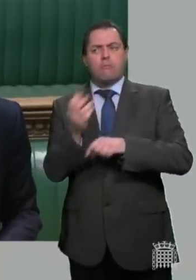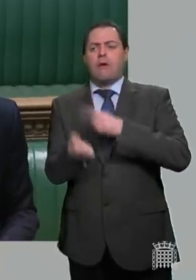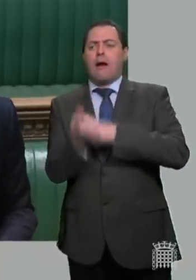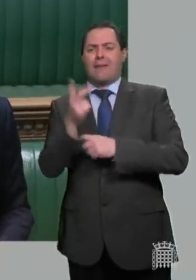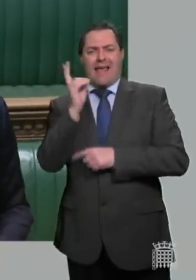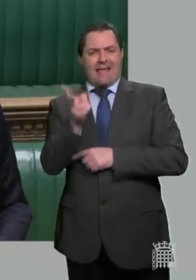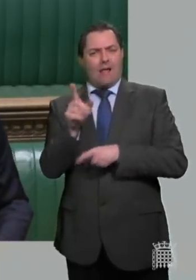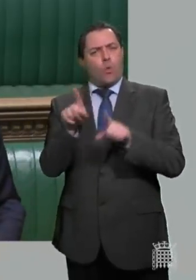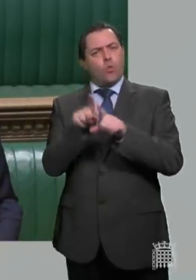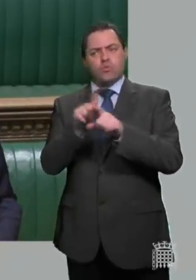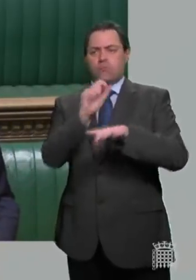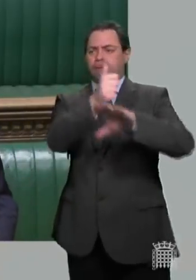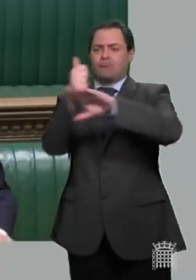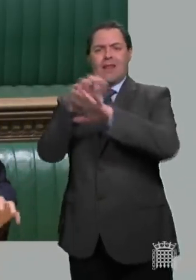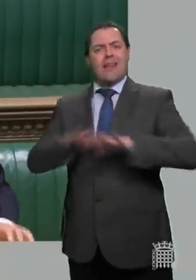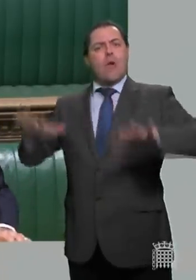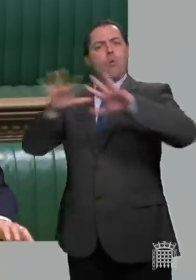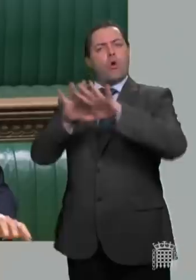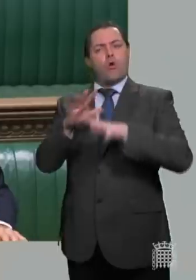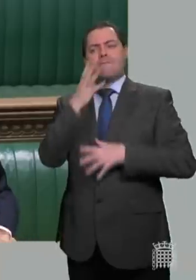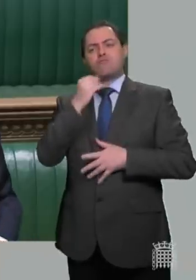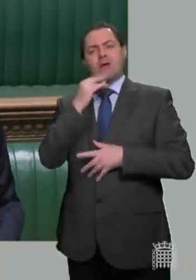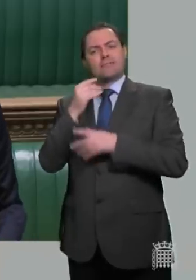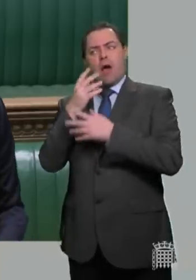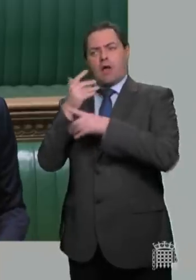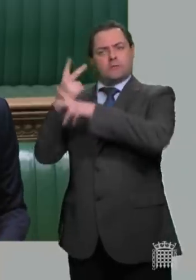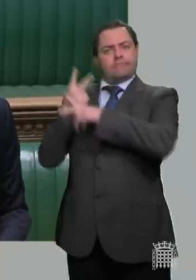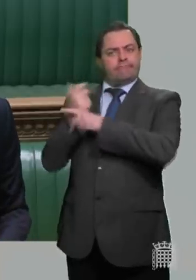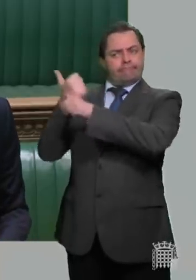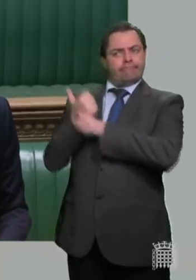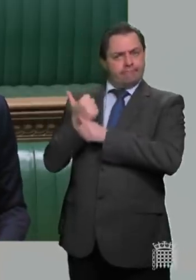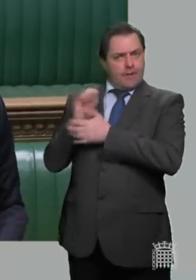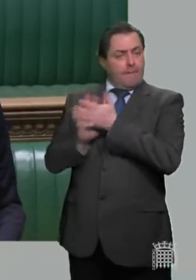of respite rooms to provide specialist support for vulnerable homeless women.